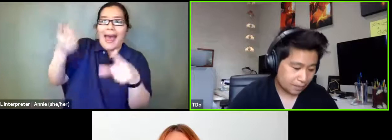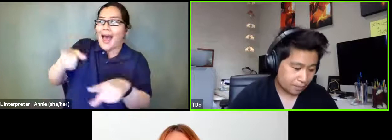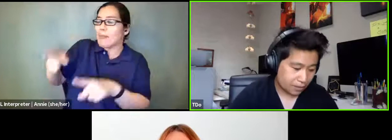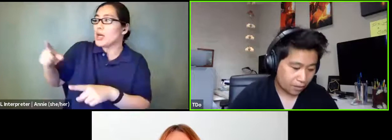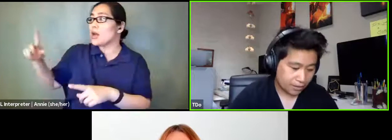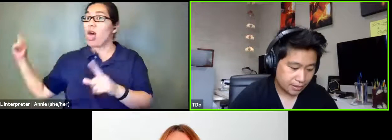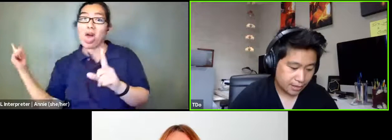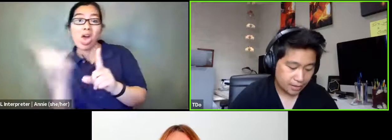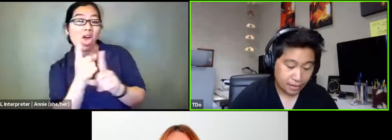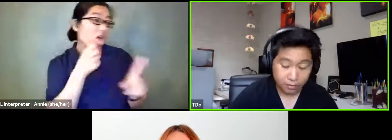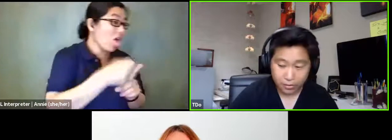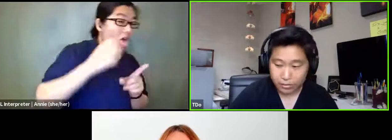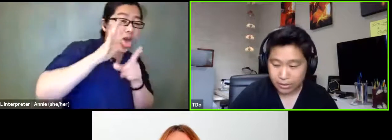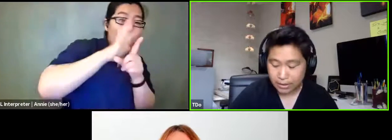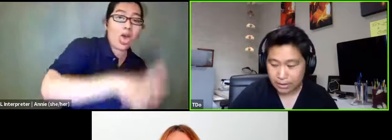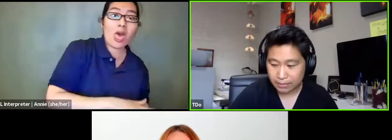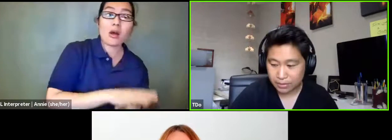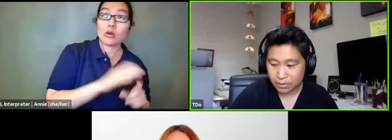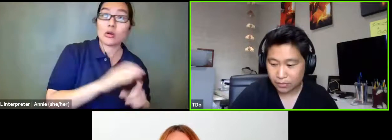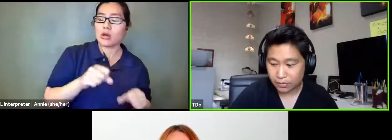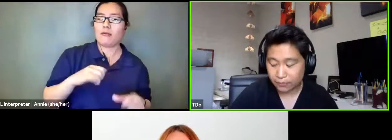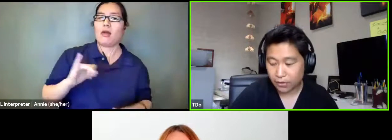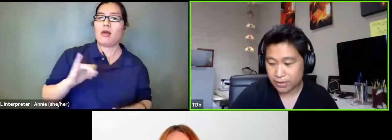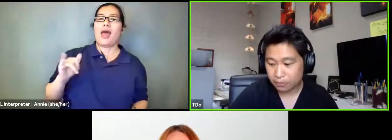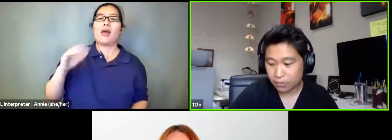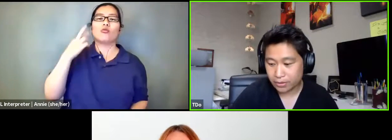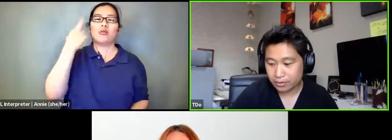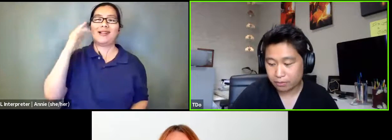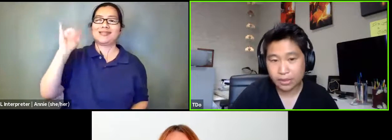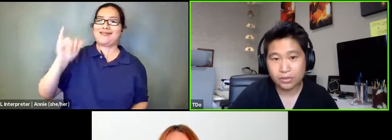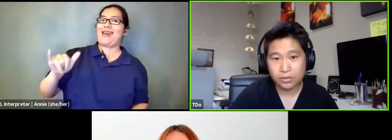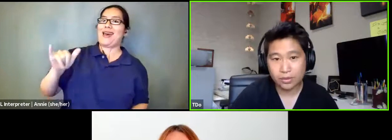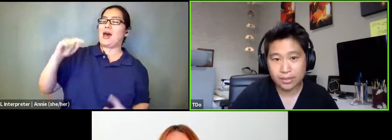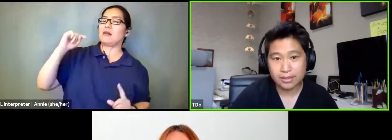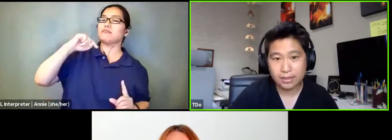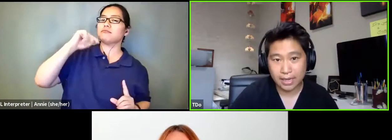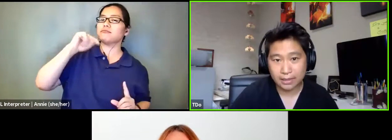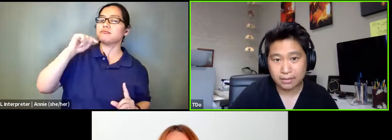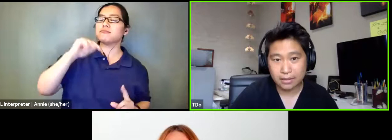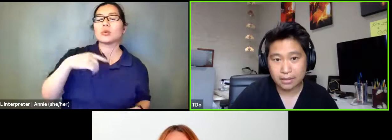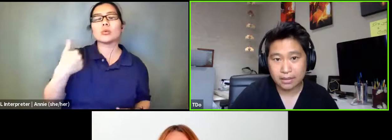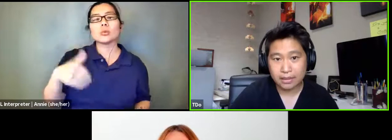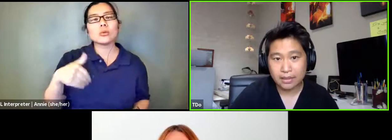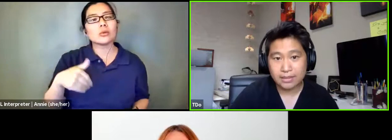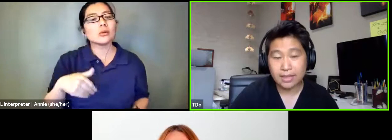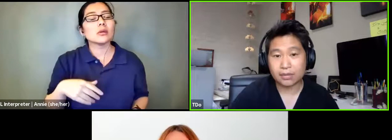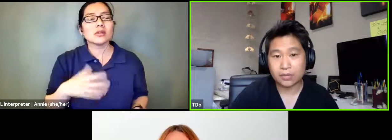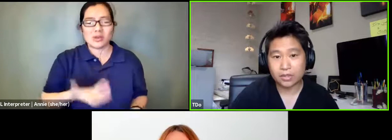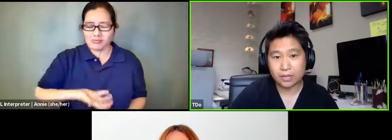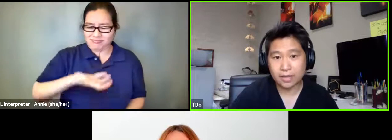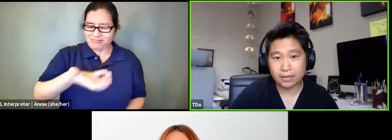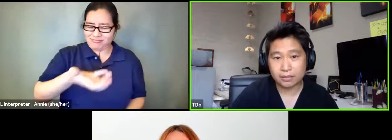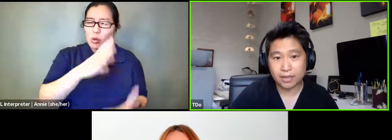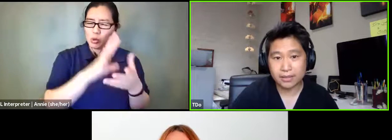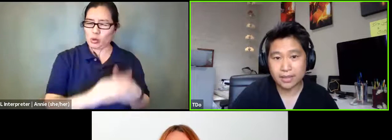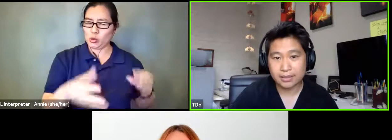I think being authentic in that approach. The first step was bringing stories to light. Second was humanizing the process.